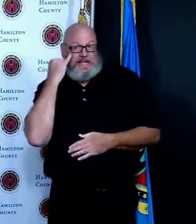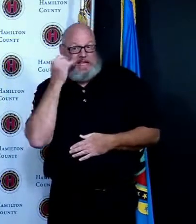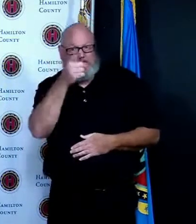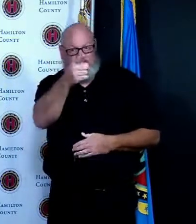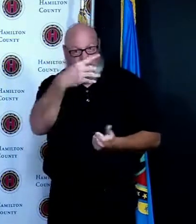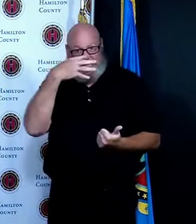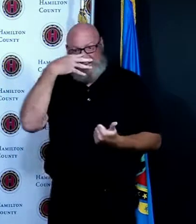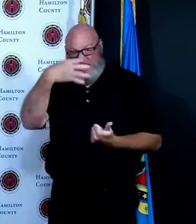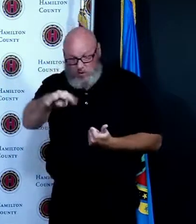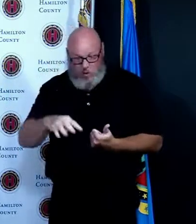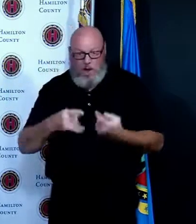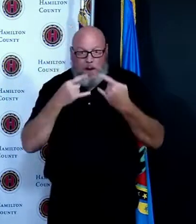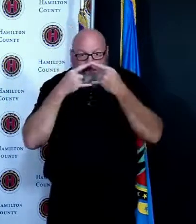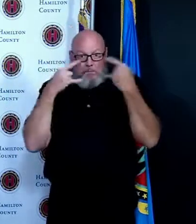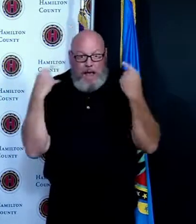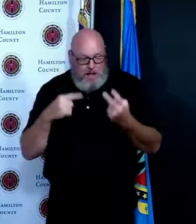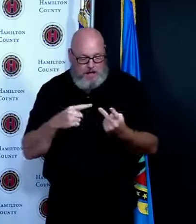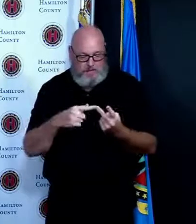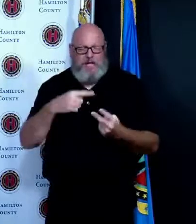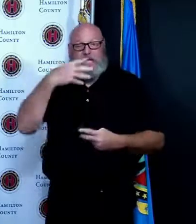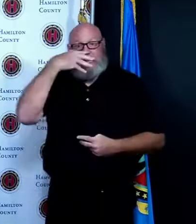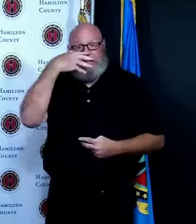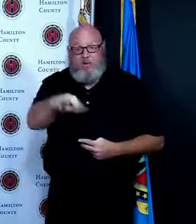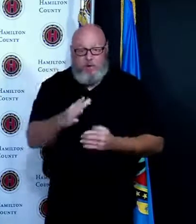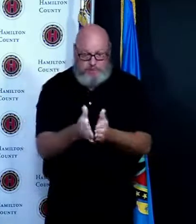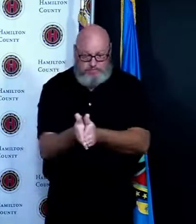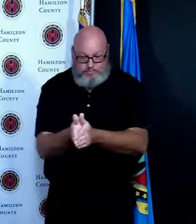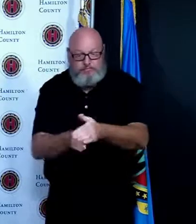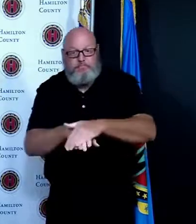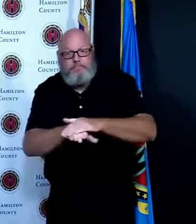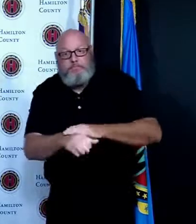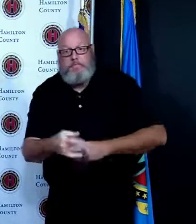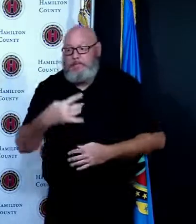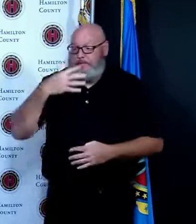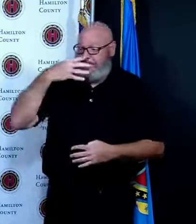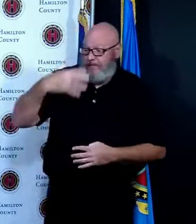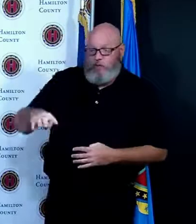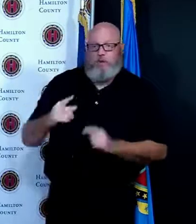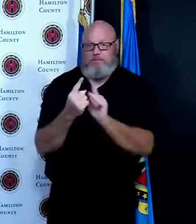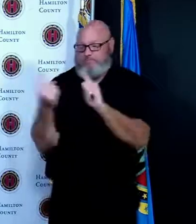that's driving the conversation that we need to have in this community then Holly Christmann